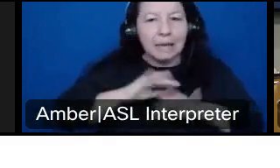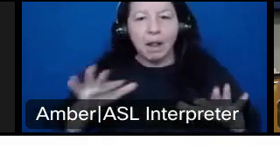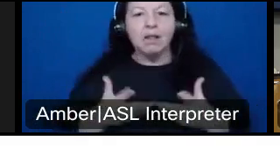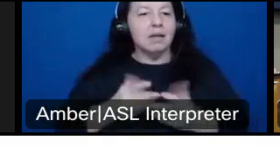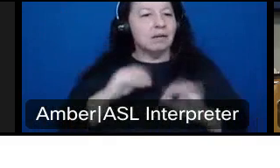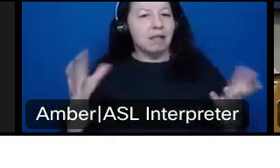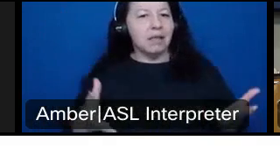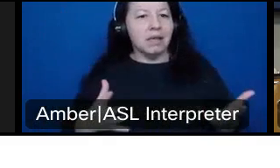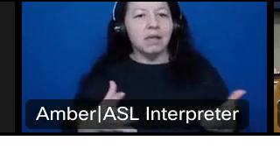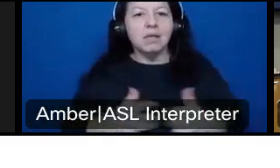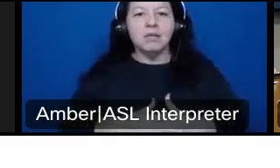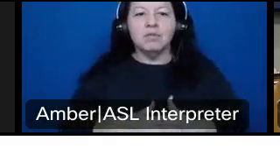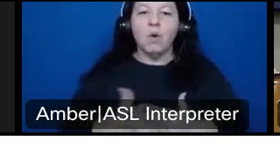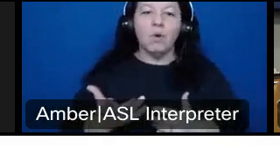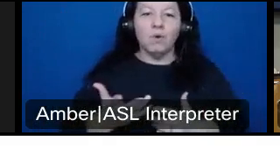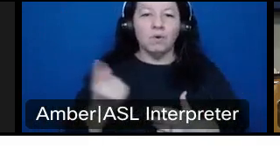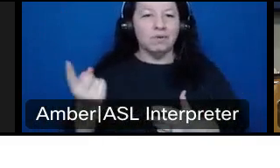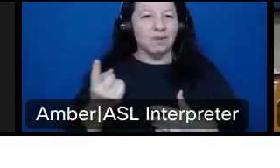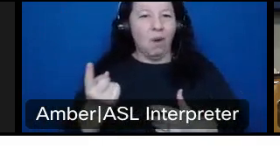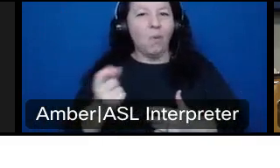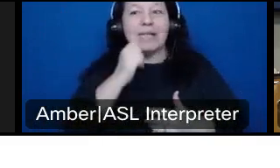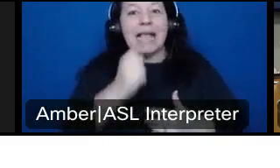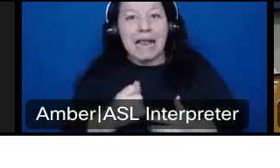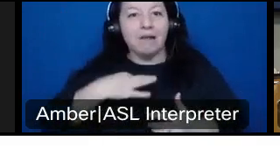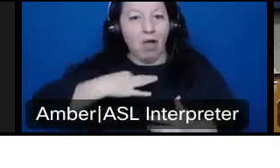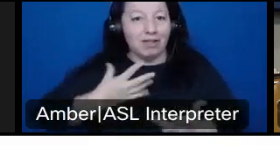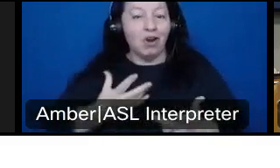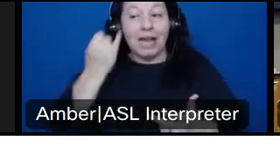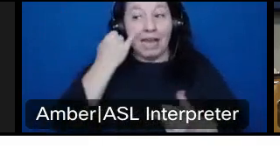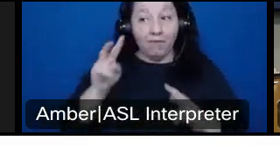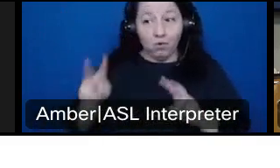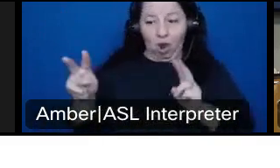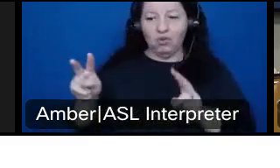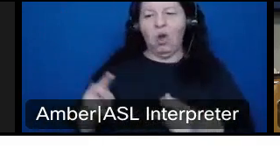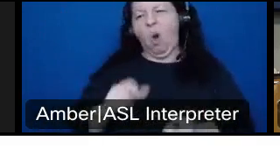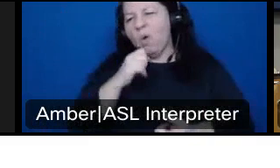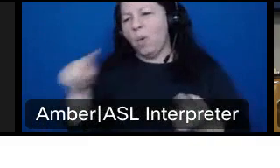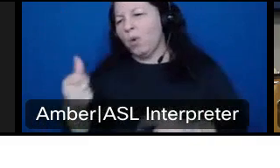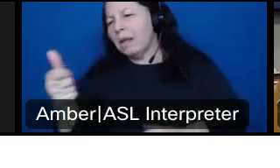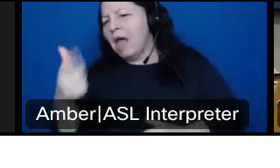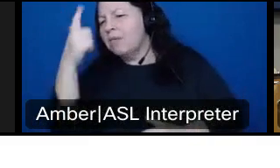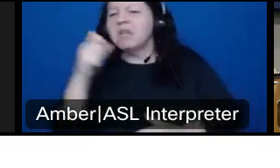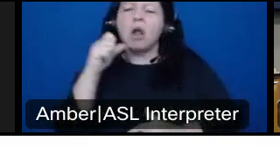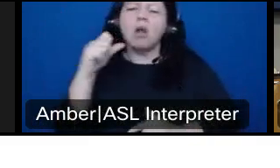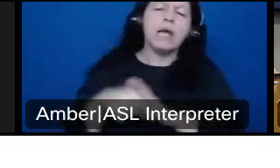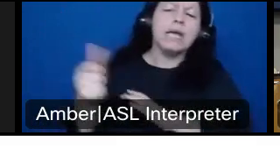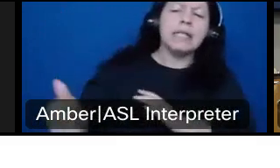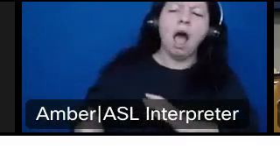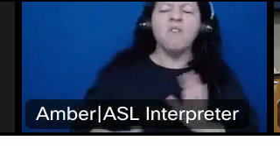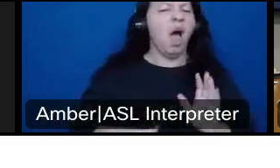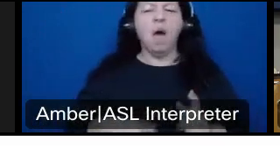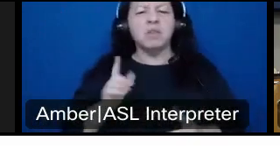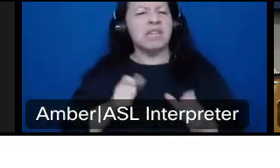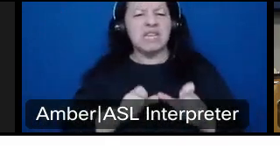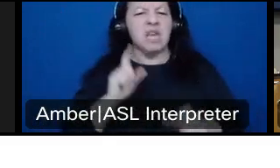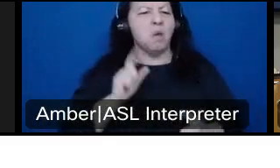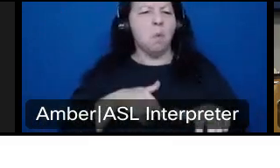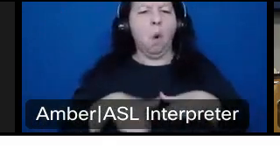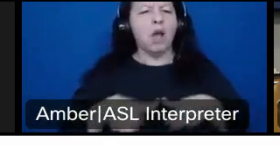And if you judge them, well, they're not, they're not upon to themselves because they're not gonna kill themselves. So we're just going to walk by. It doesn't seem to me right? It doesn't seem to.